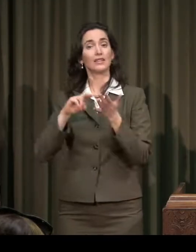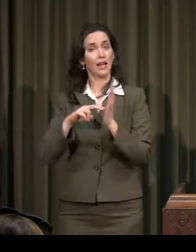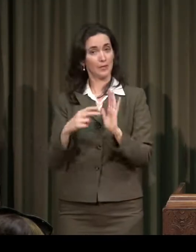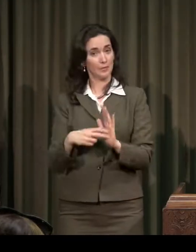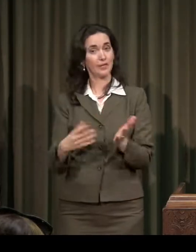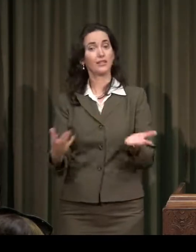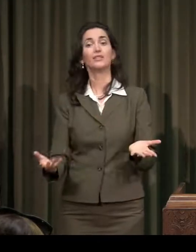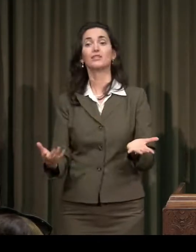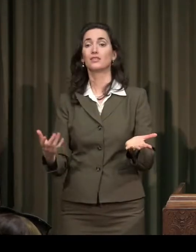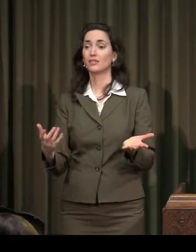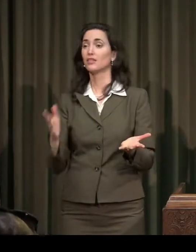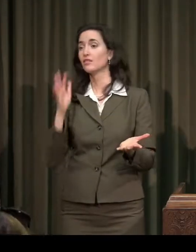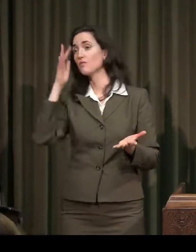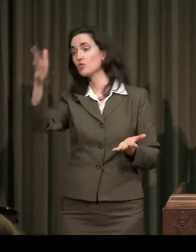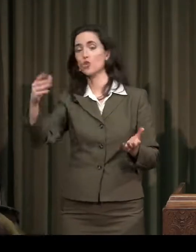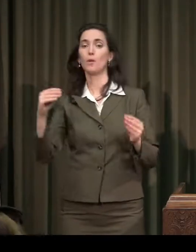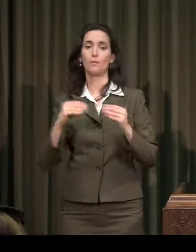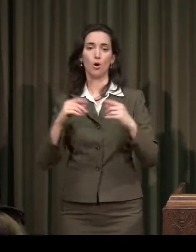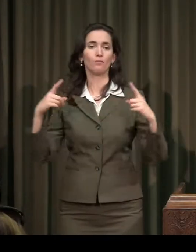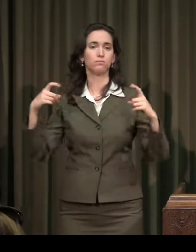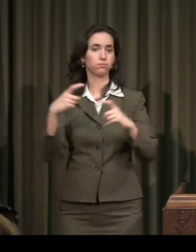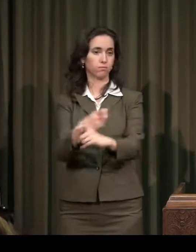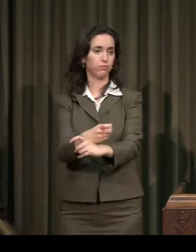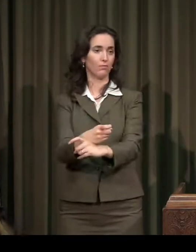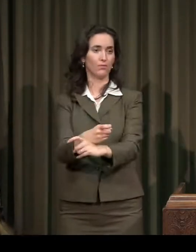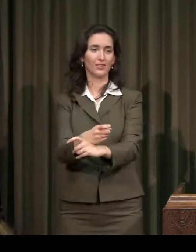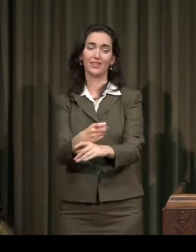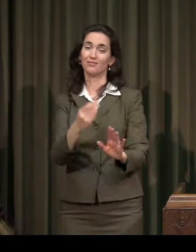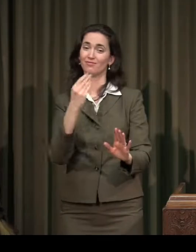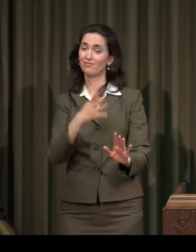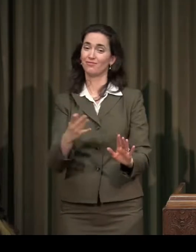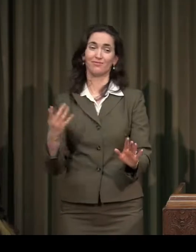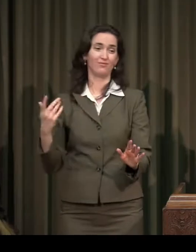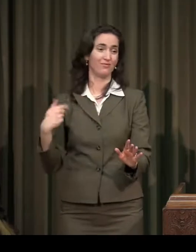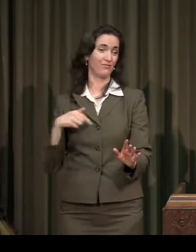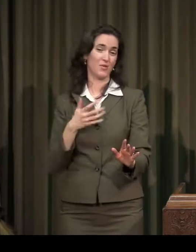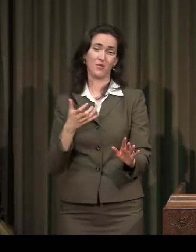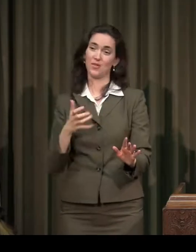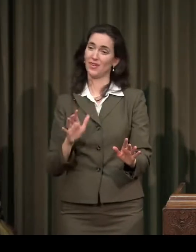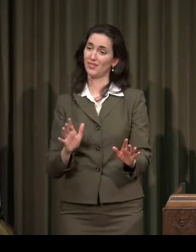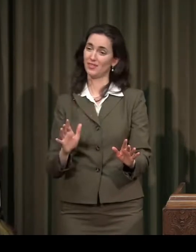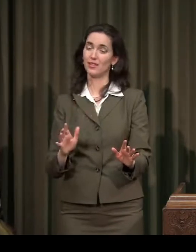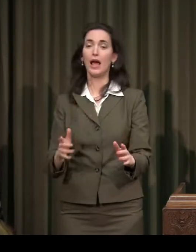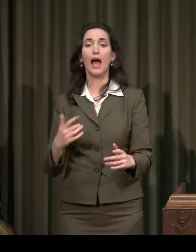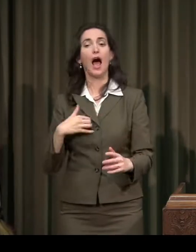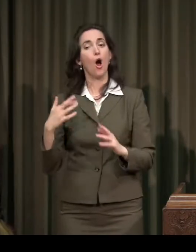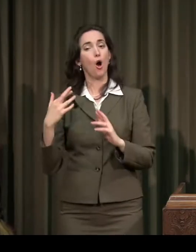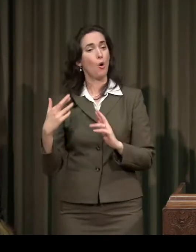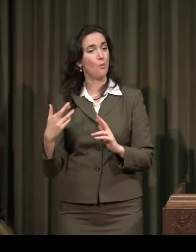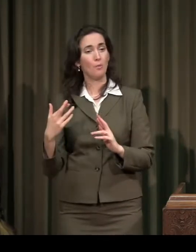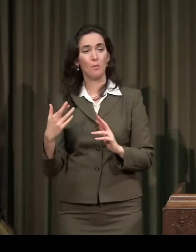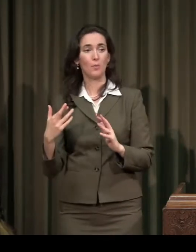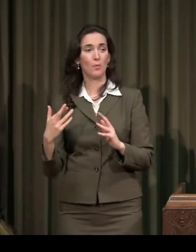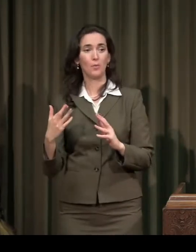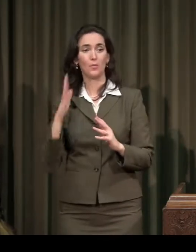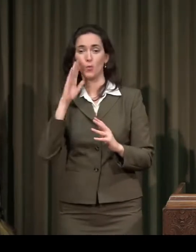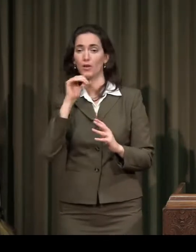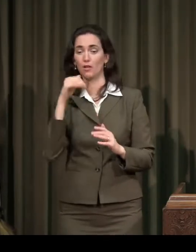difficulties ahead then I think we would all like to have and i certainly hope that's not the case and I'm gonna do everything I can to make sure that